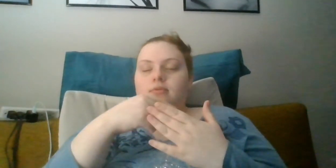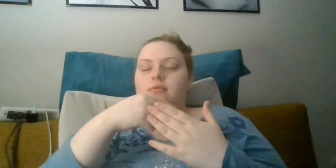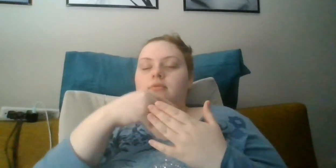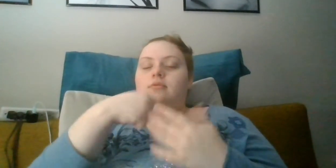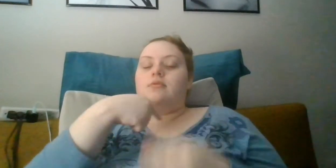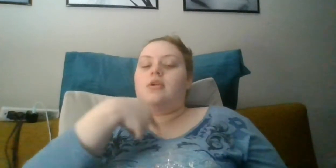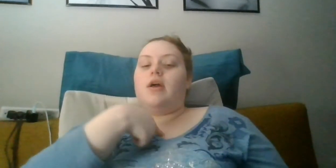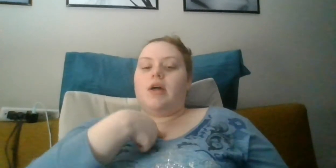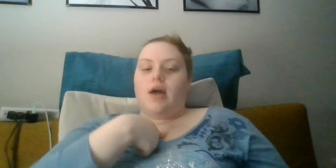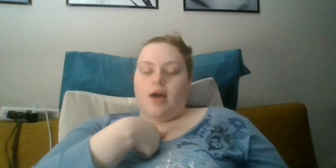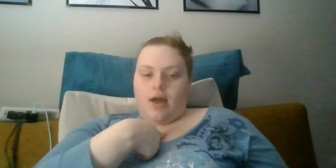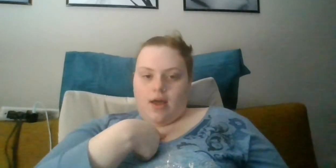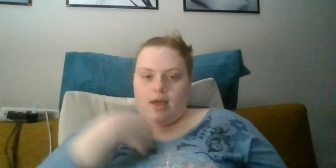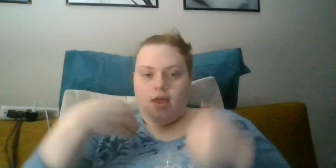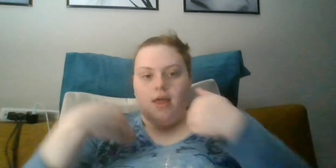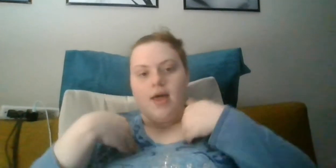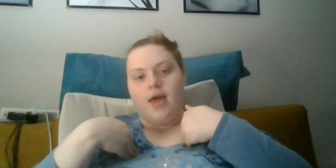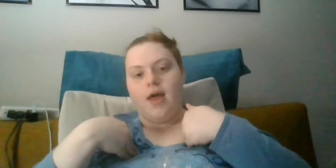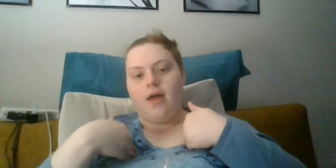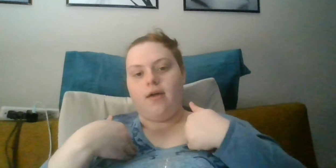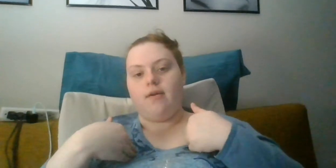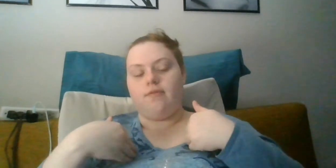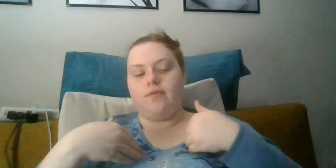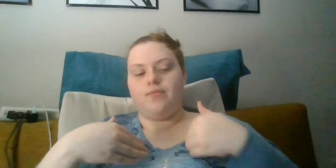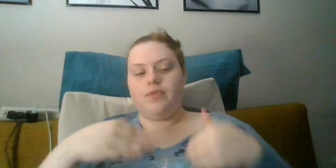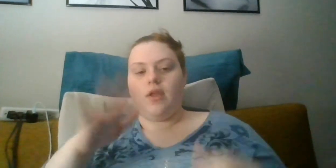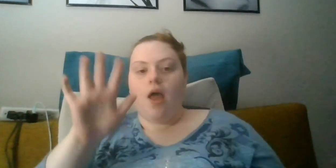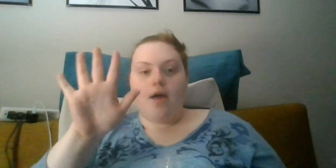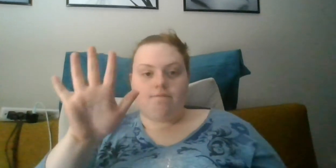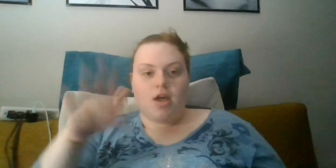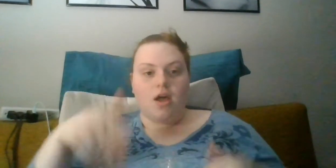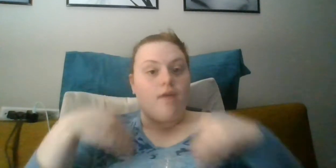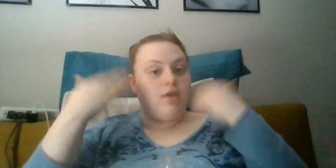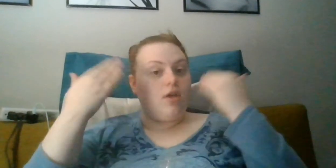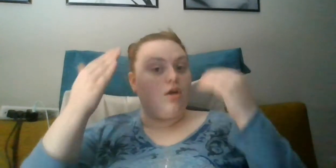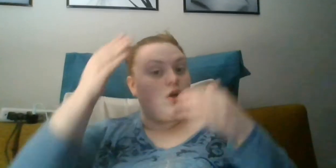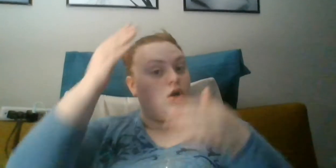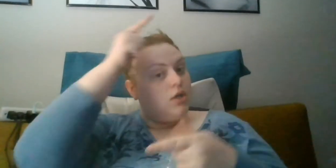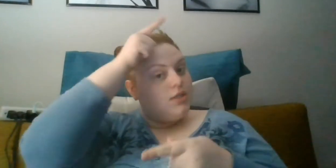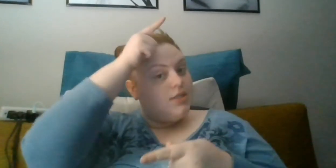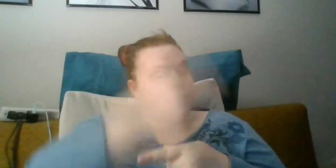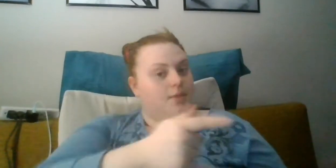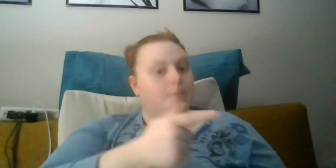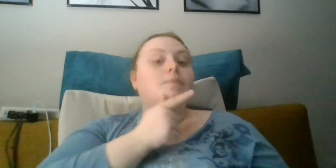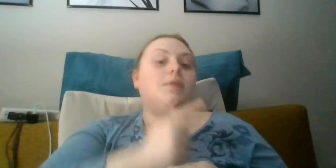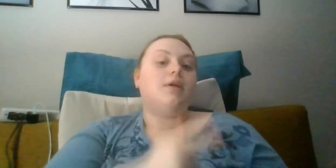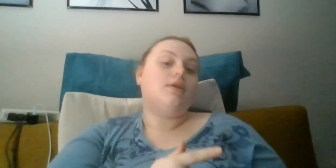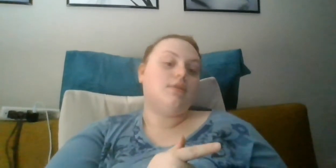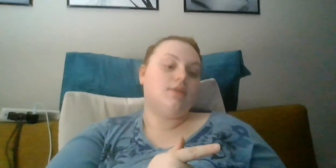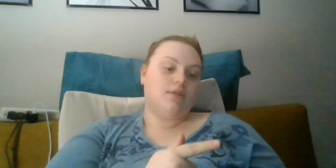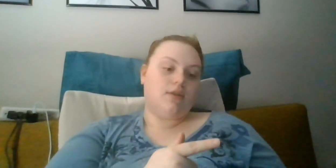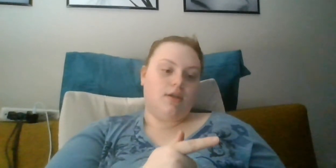I have five younger siblings,